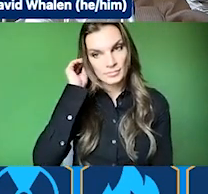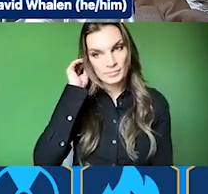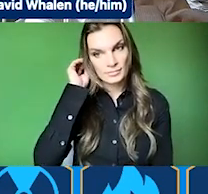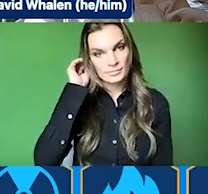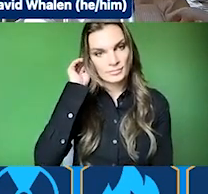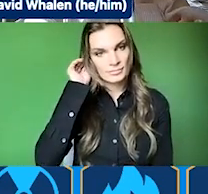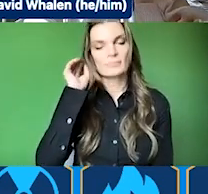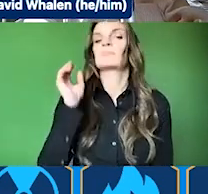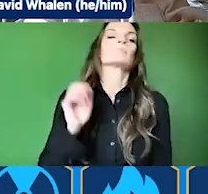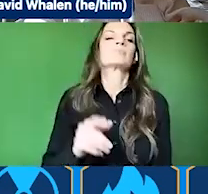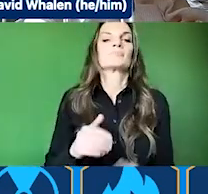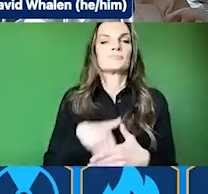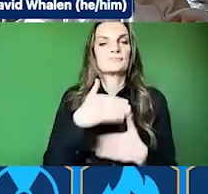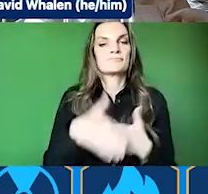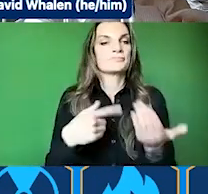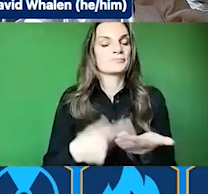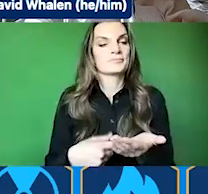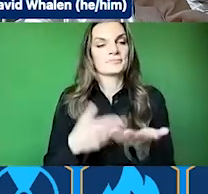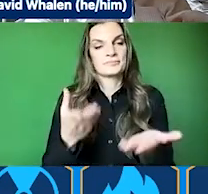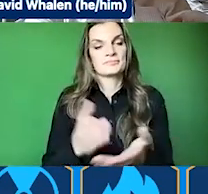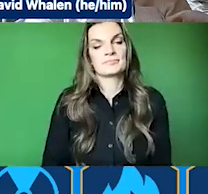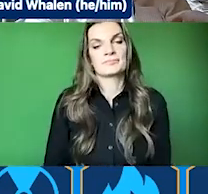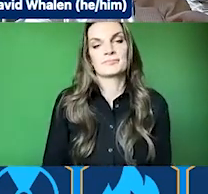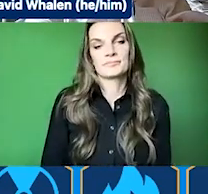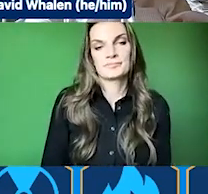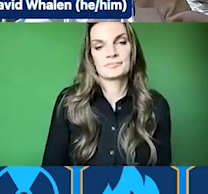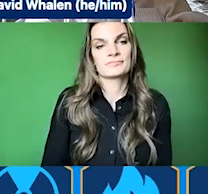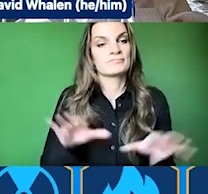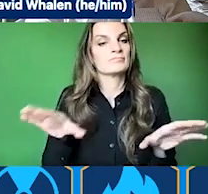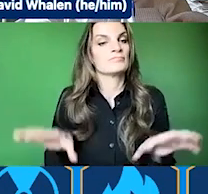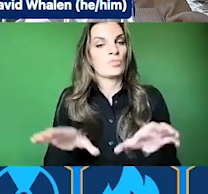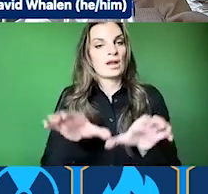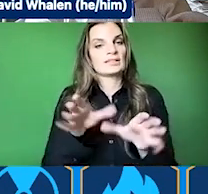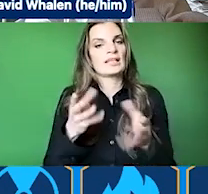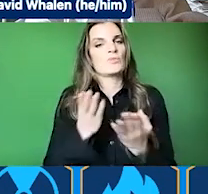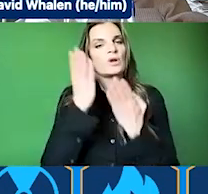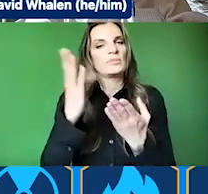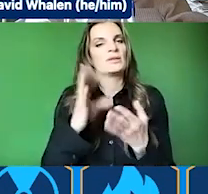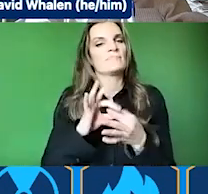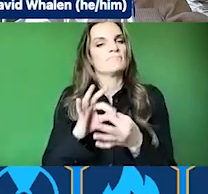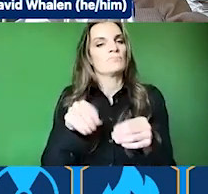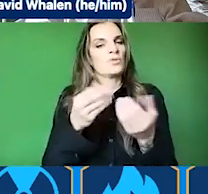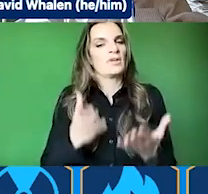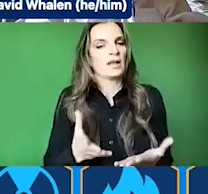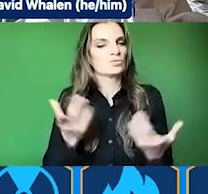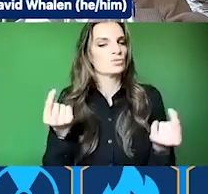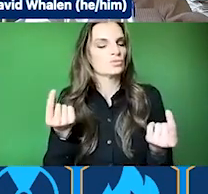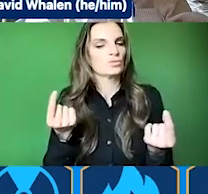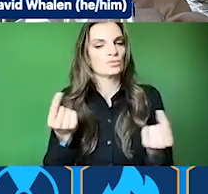going to focus on practices and recommendations for providers. And so institutions, we